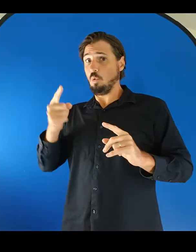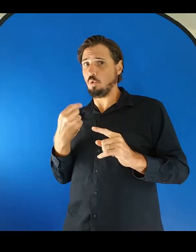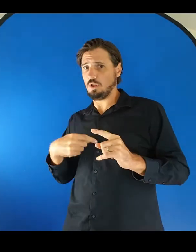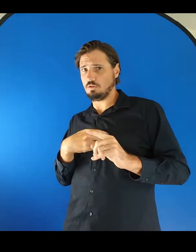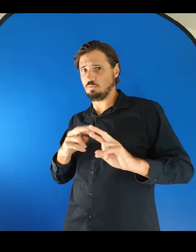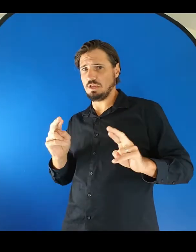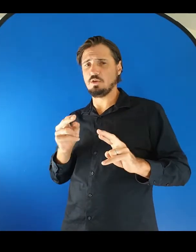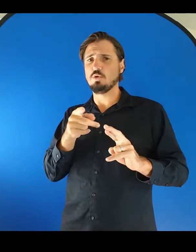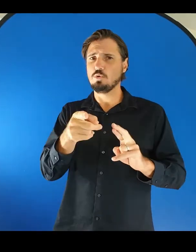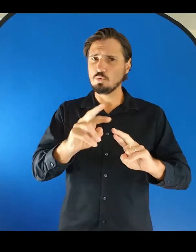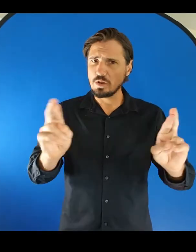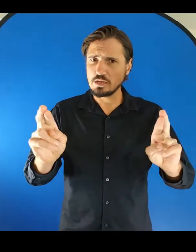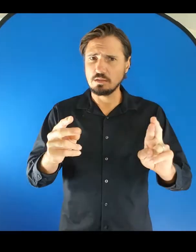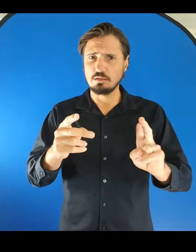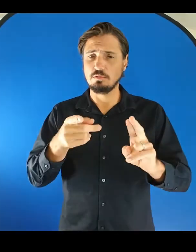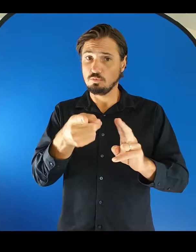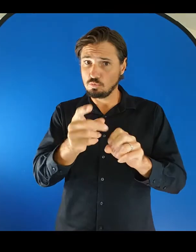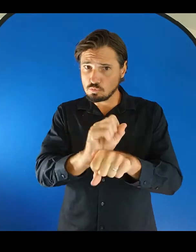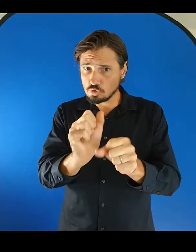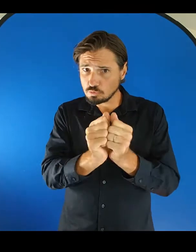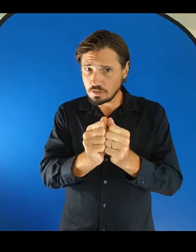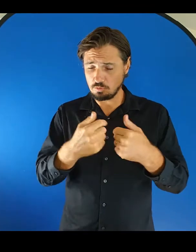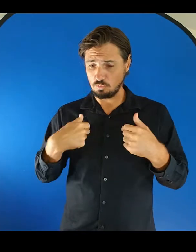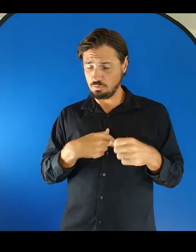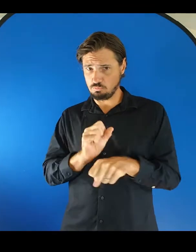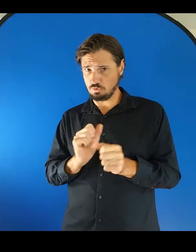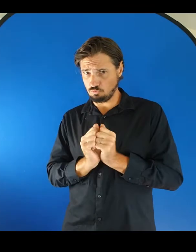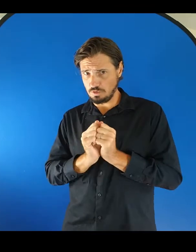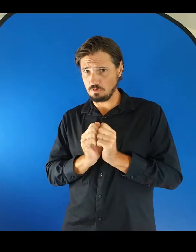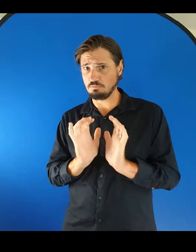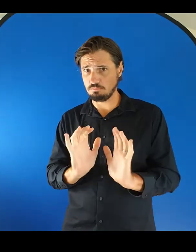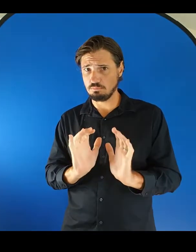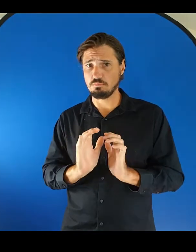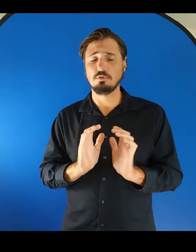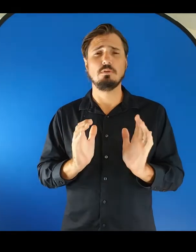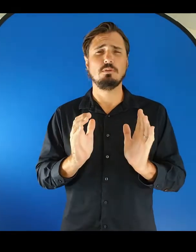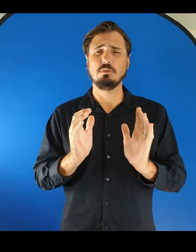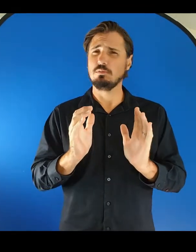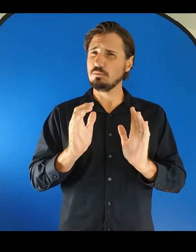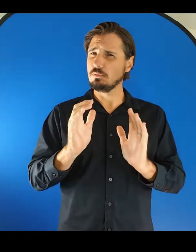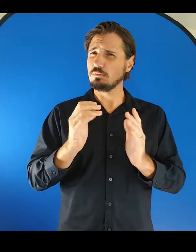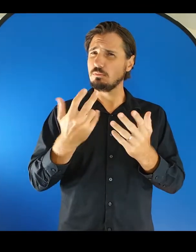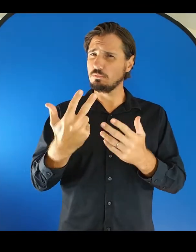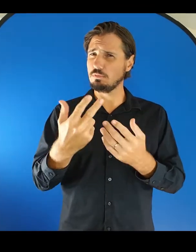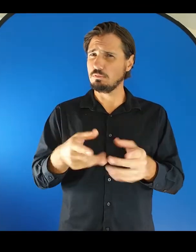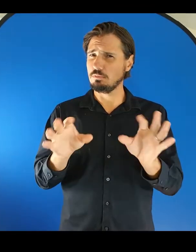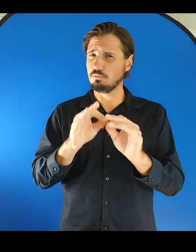With that, three main points we want you to think about and try to do: